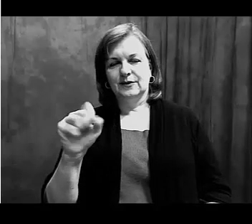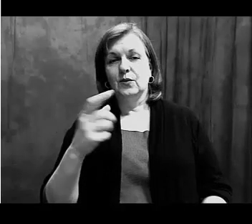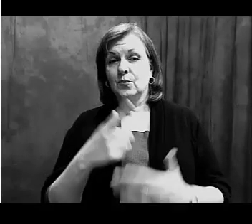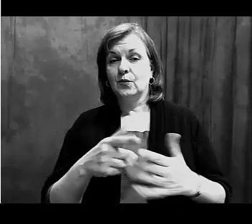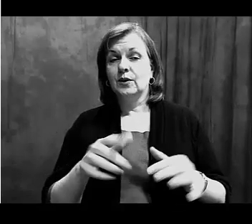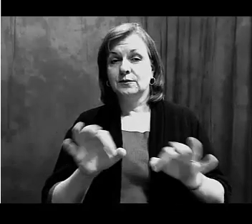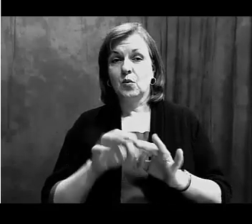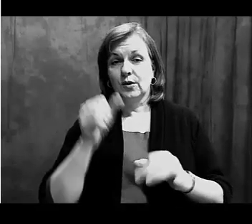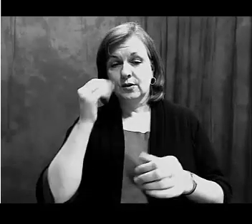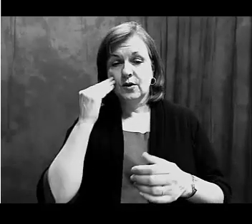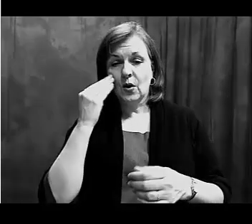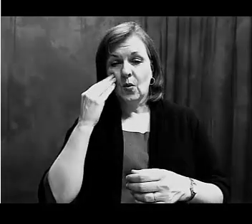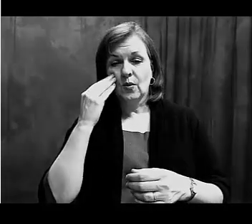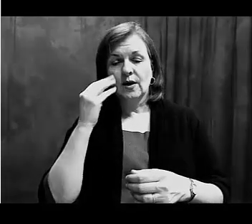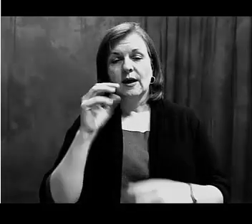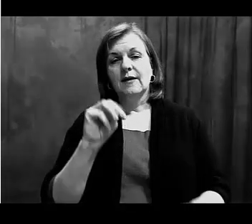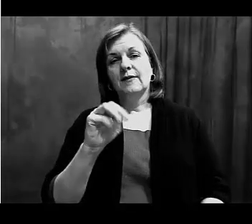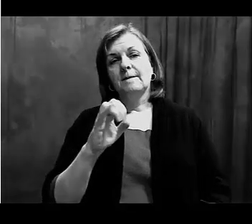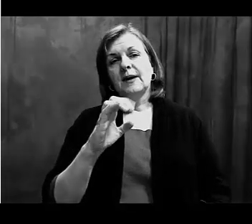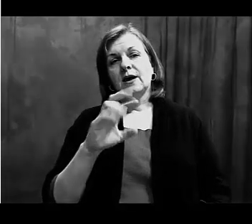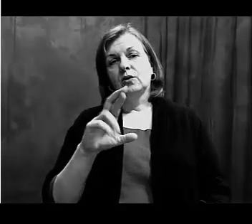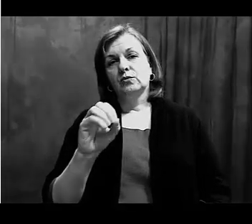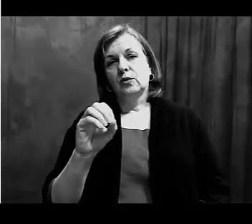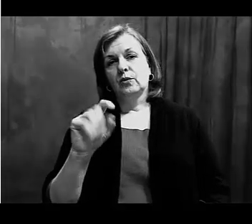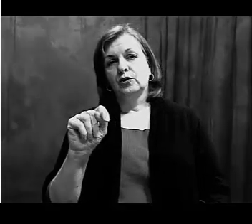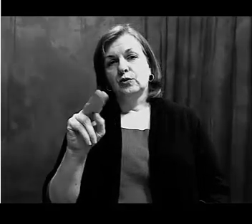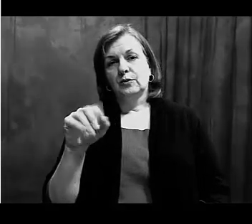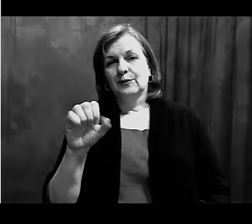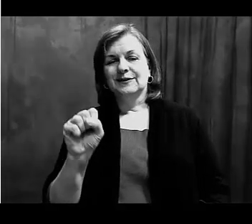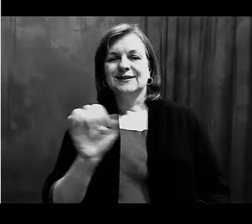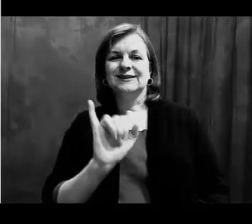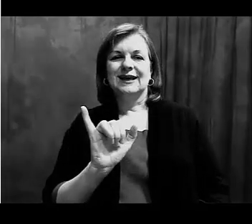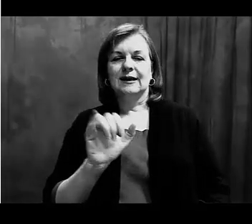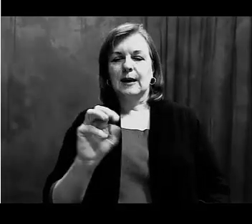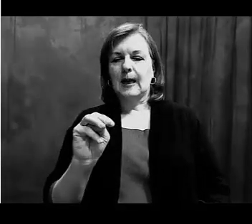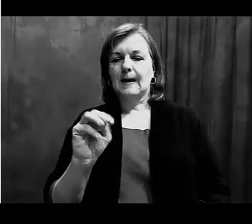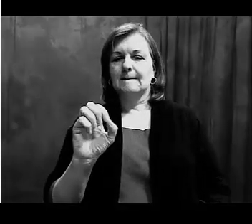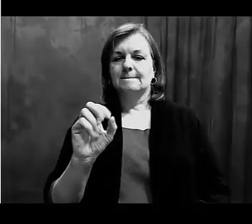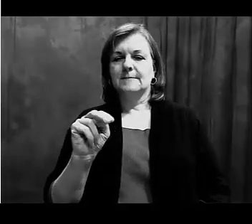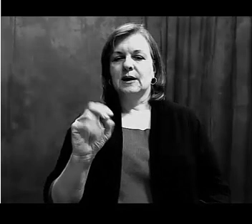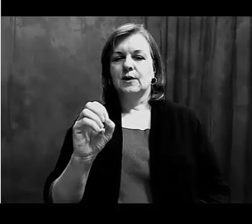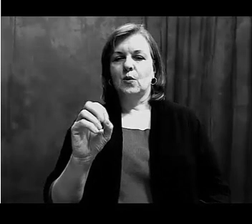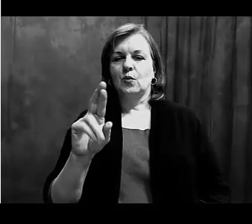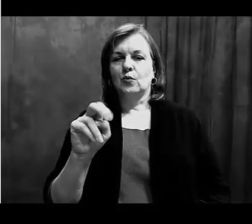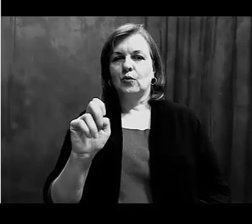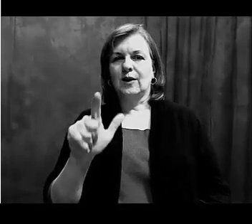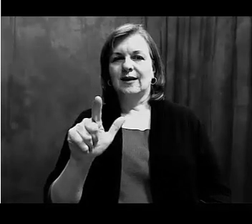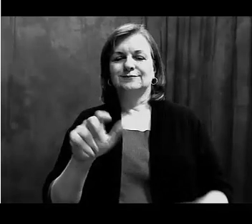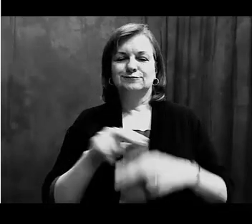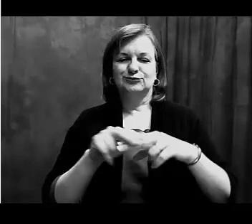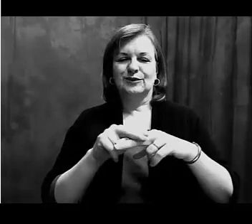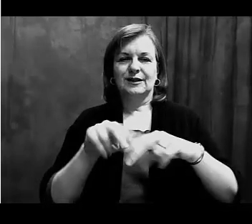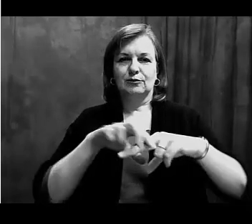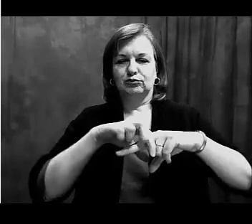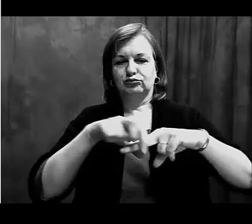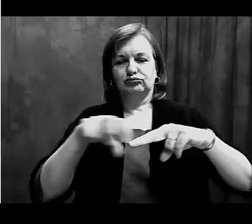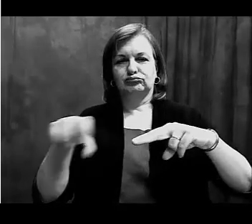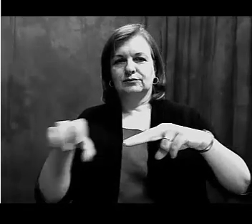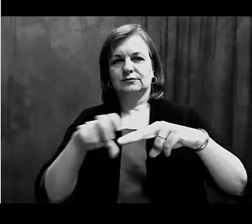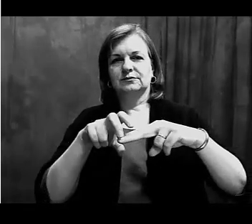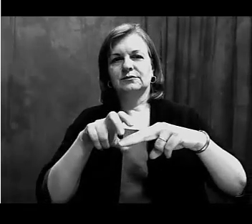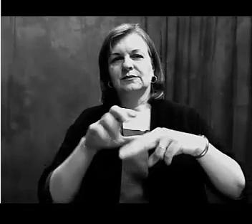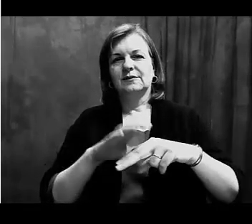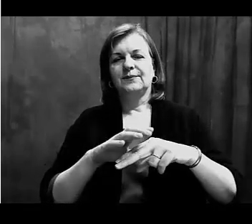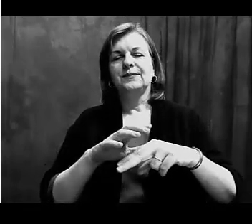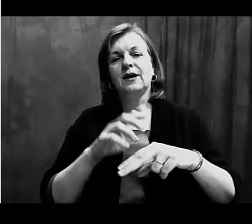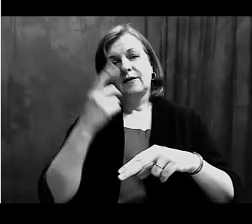and the big thing with microtubules is we're going to look at them as essentially being monorails